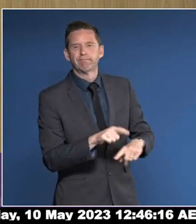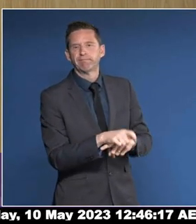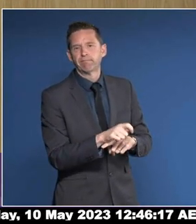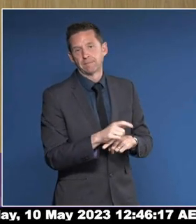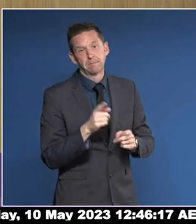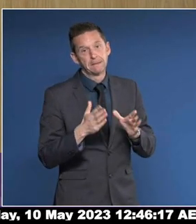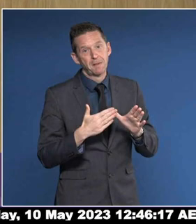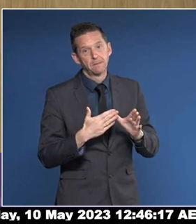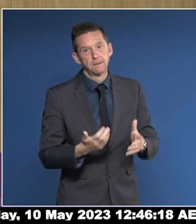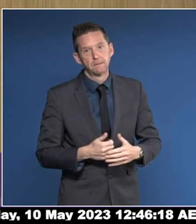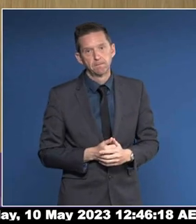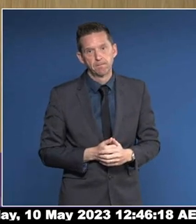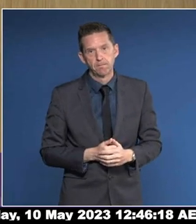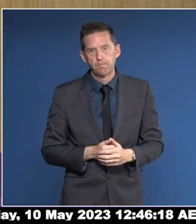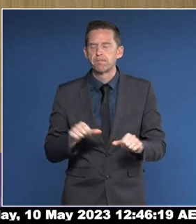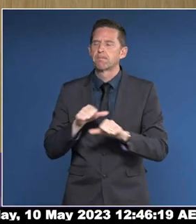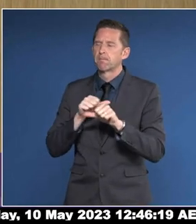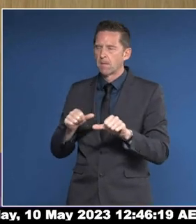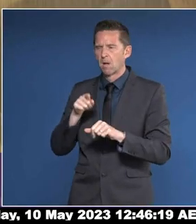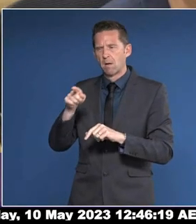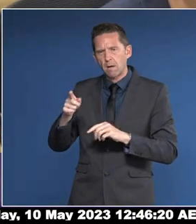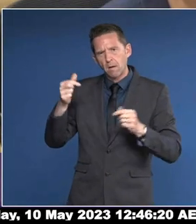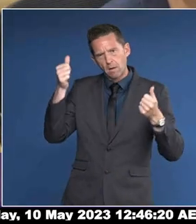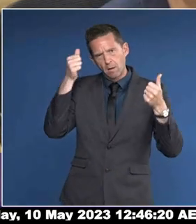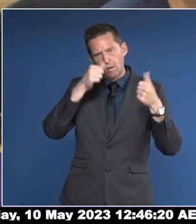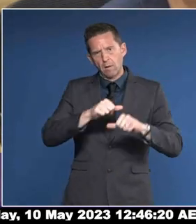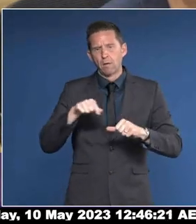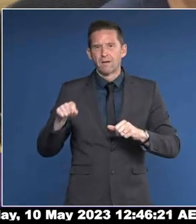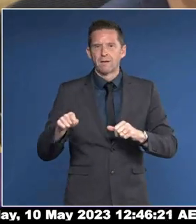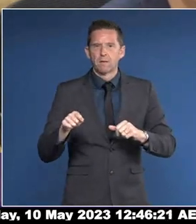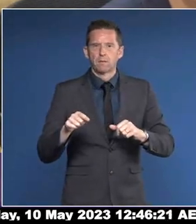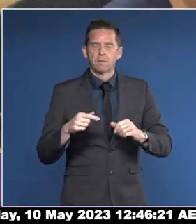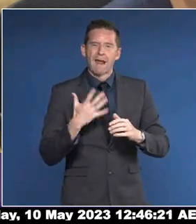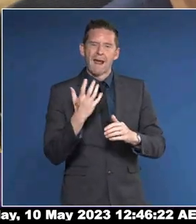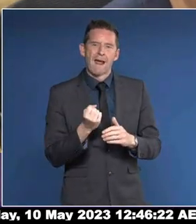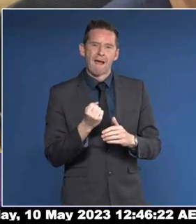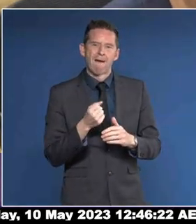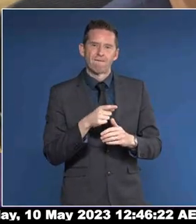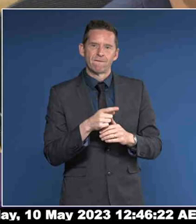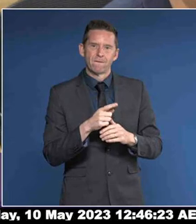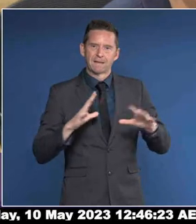Okay. You're familiar, aren't you, with the summary that appears for the entry 19/1/2015?